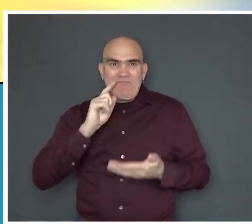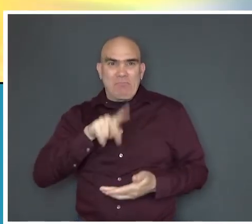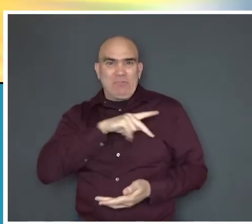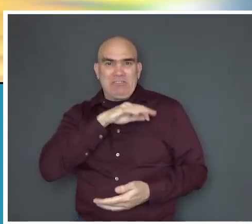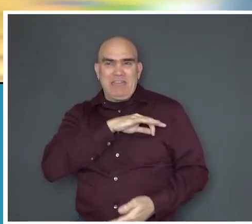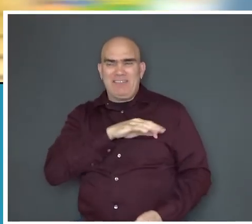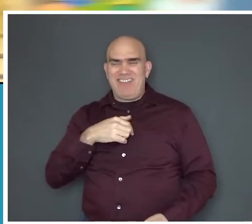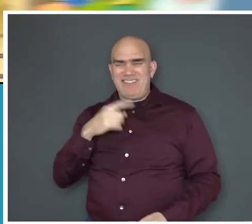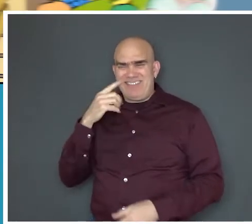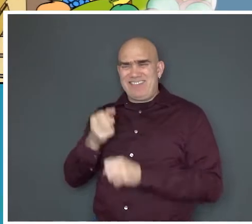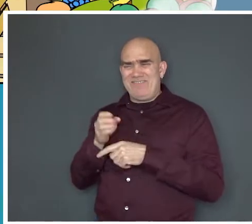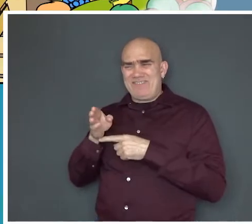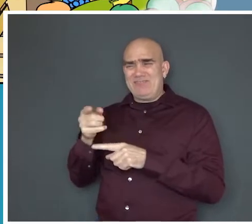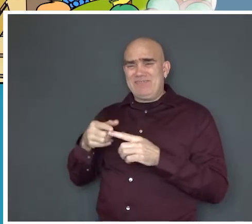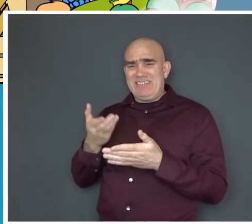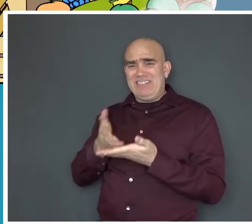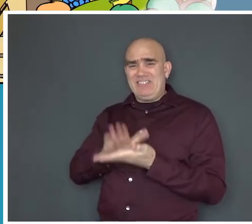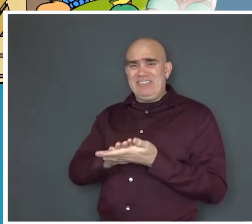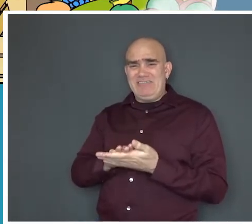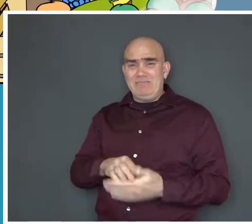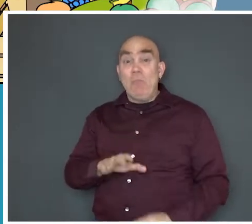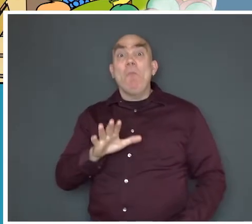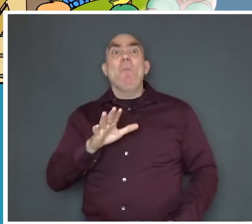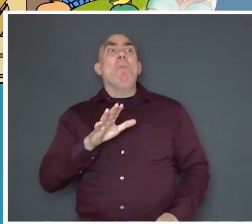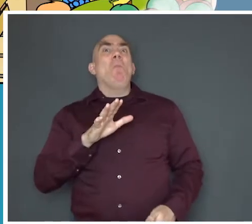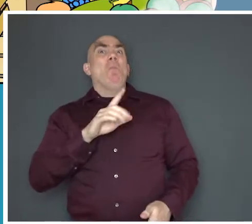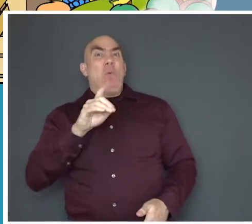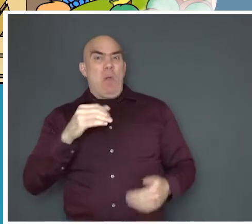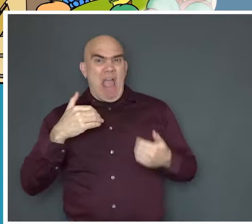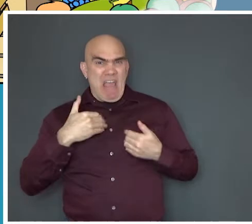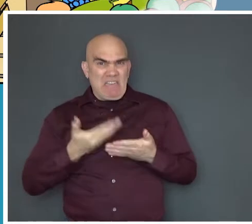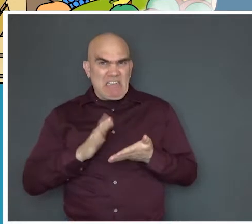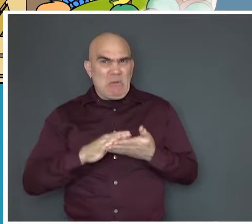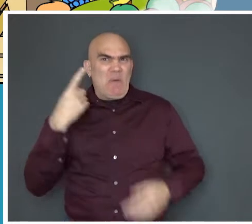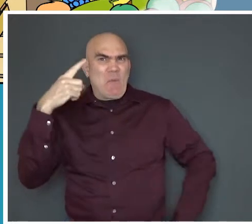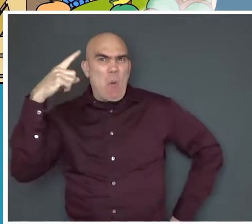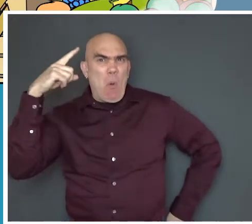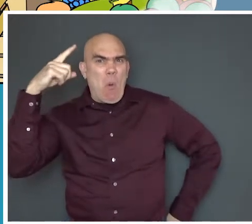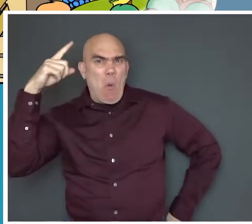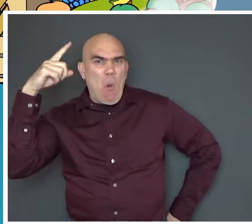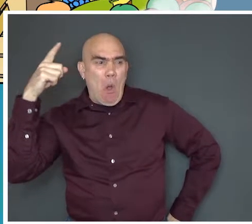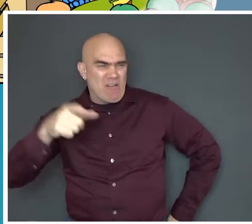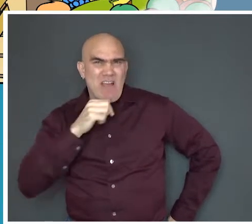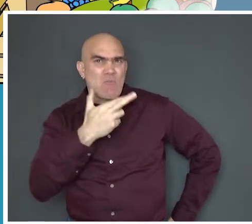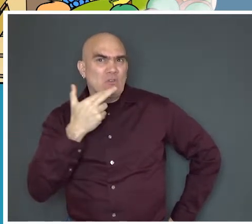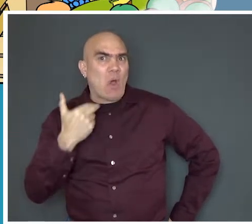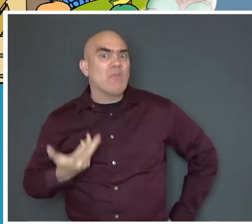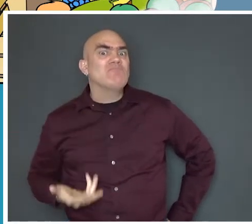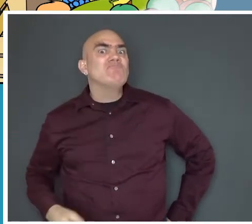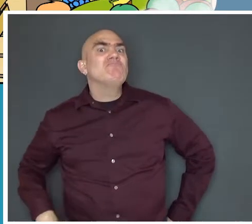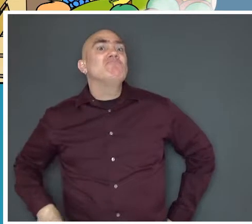[Marcus] I think they get the fish from the kitchen. [Annie] What does a zoo need with a kitchen? It isn't a restaurant. - It kind of is.